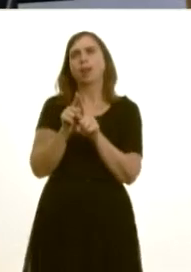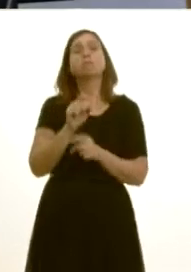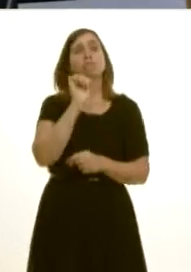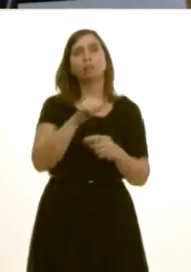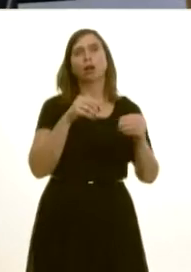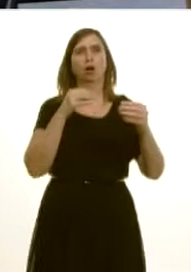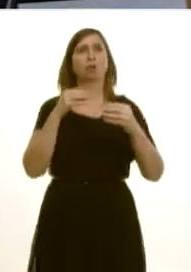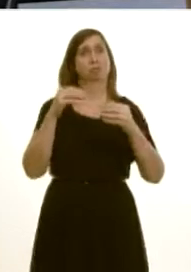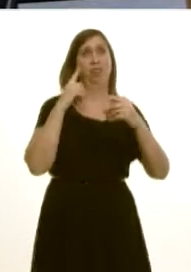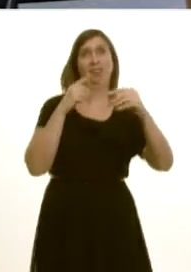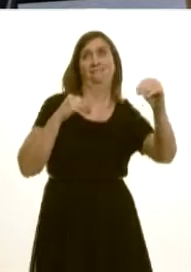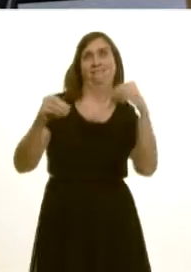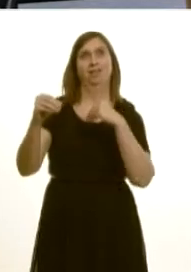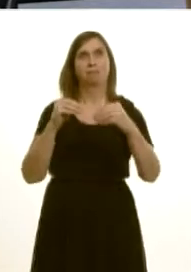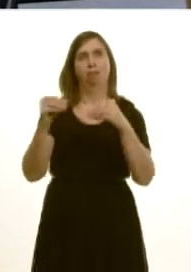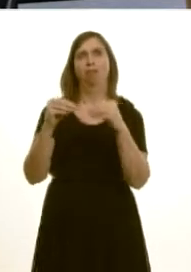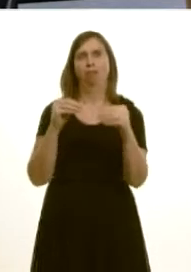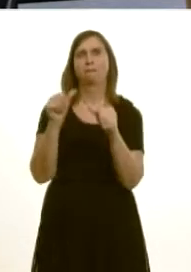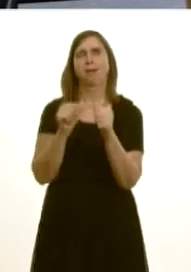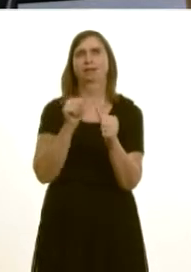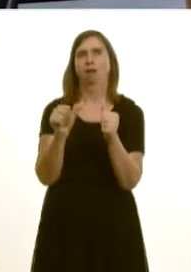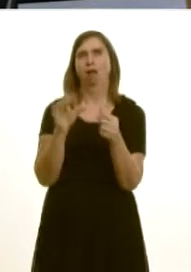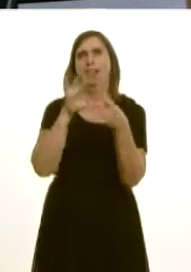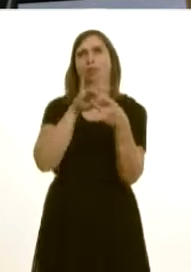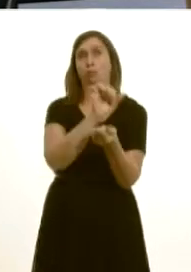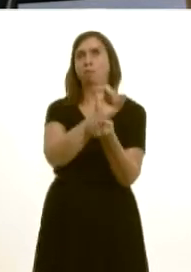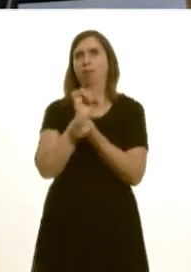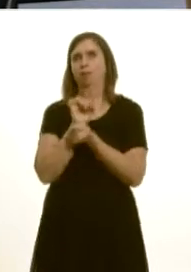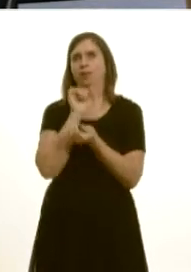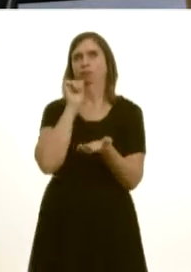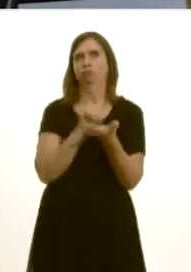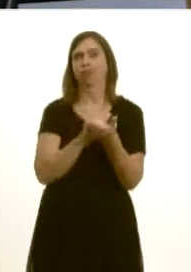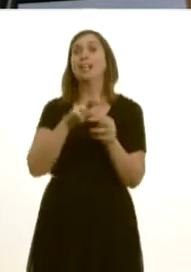would have been far better in terms of borrowing. We know that early access to borrowing is